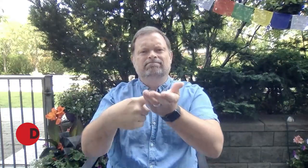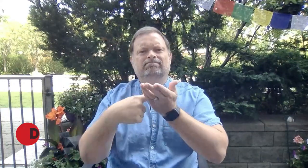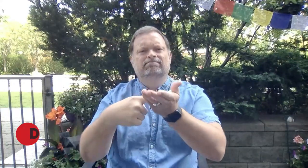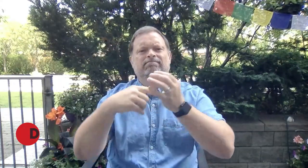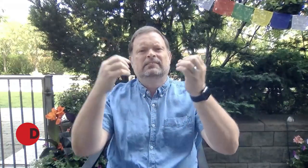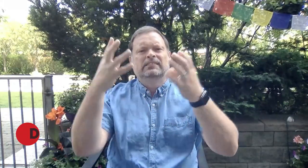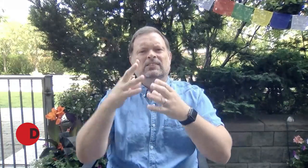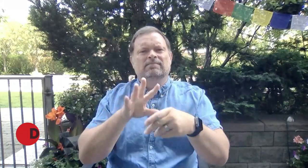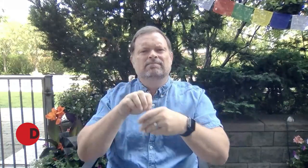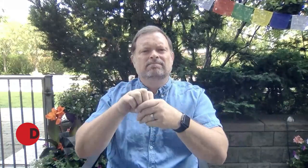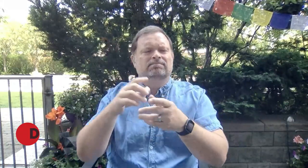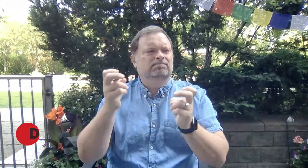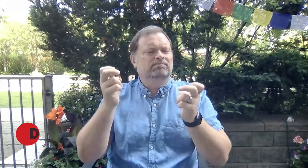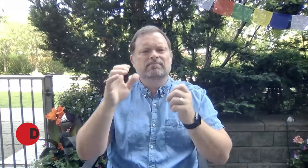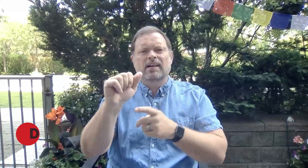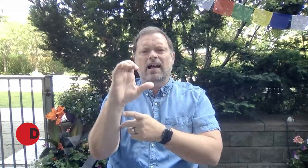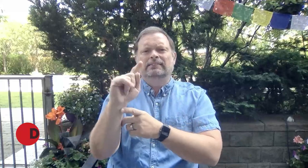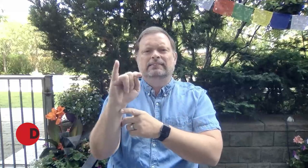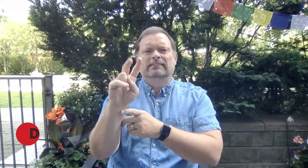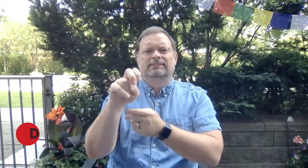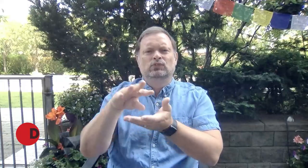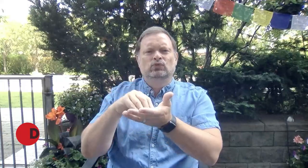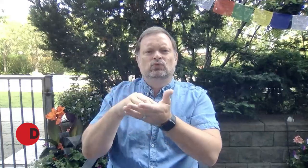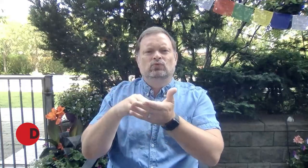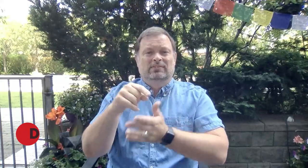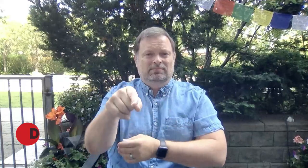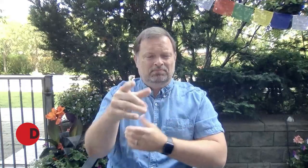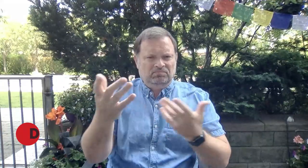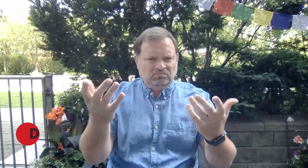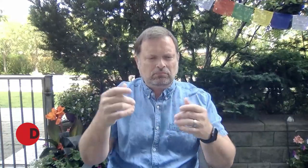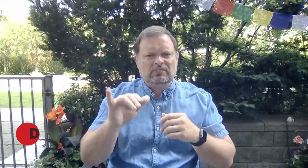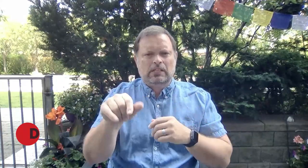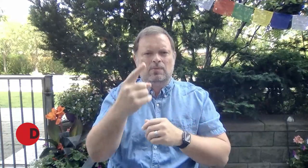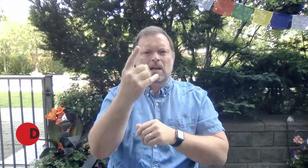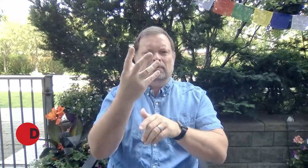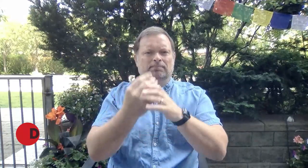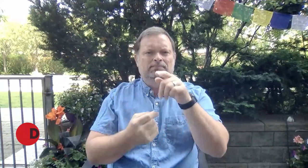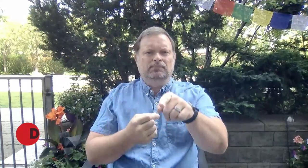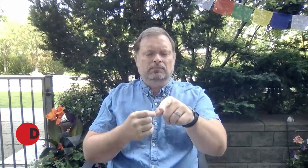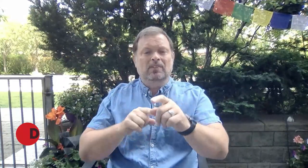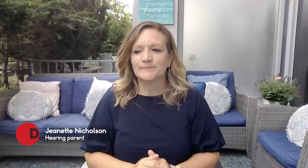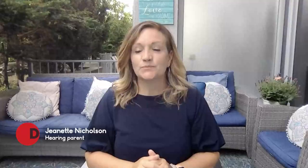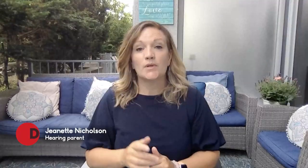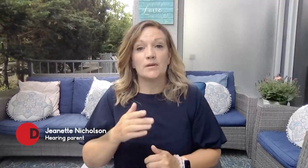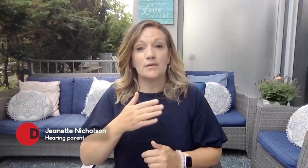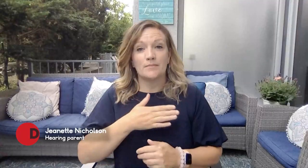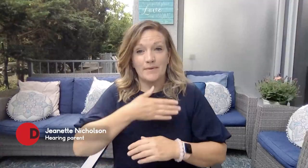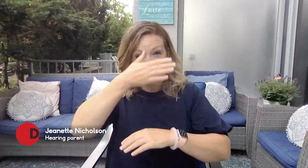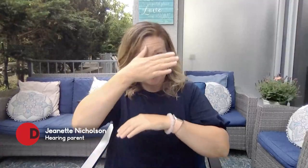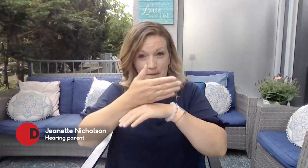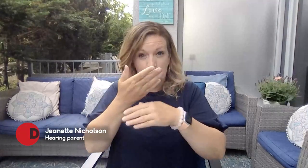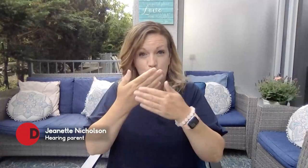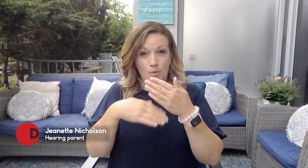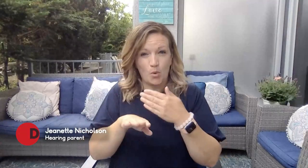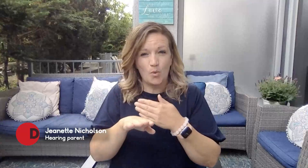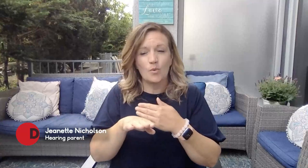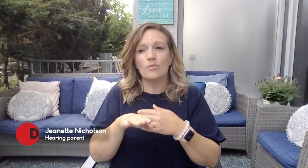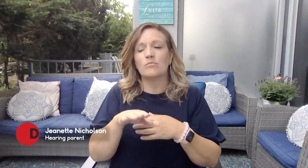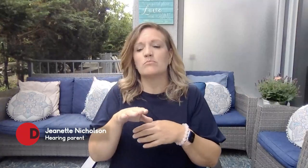being involved in active learning. It was missing. When my son was born,